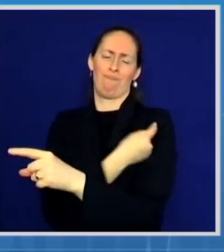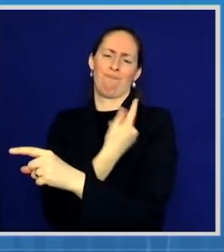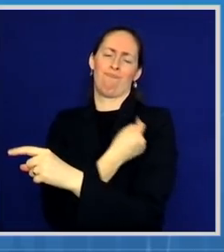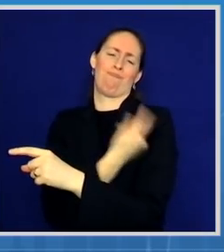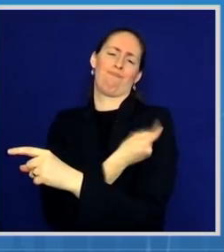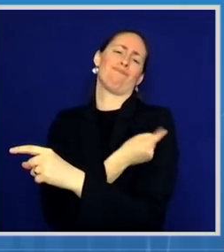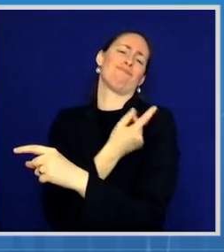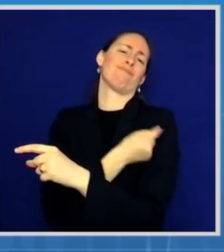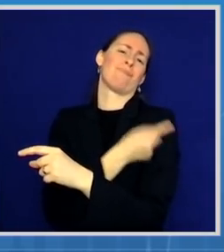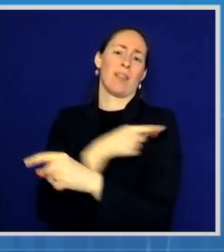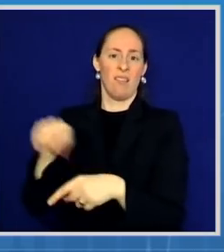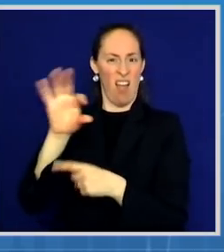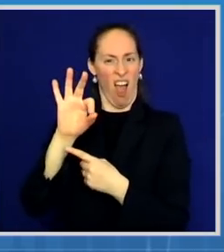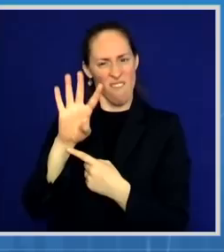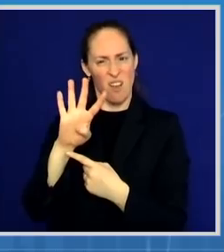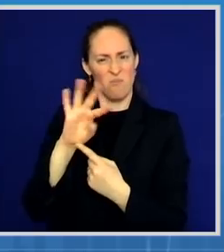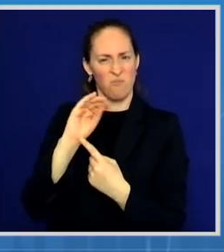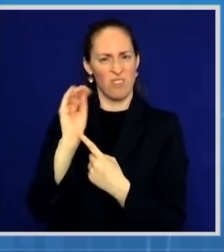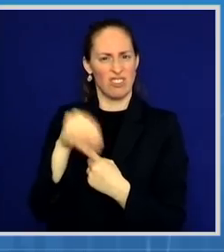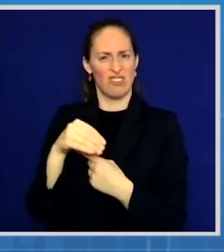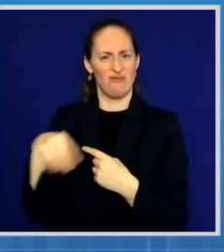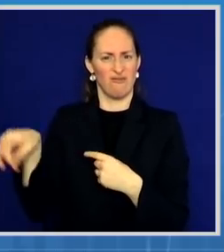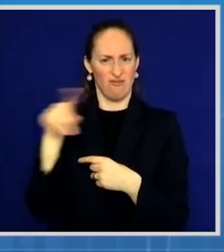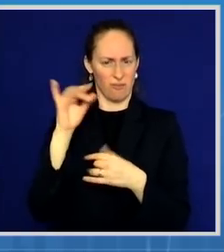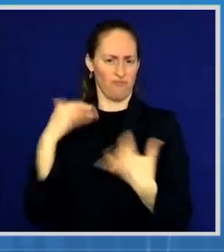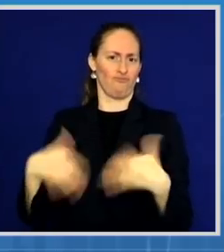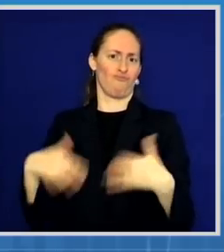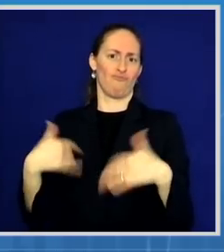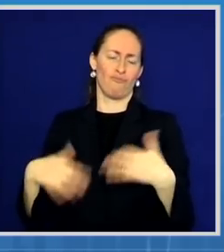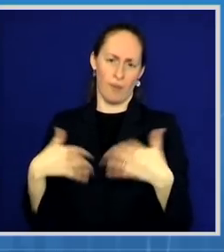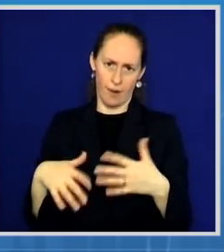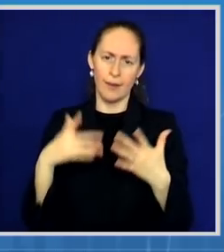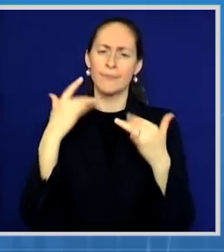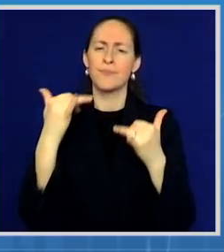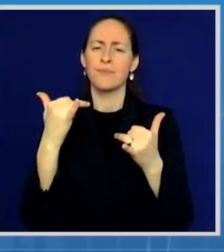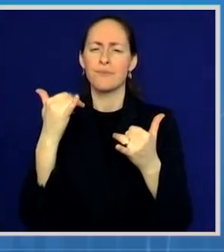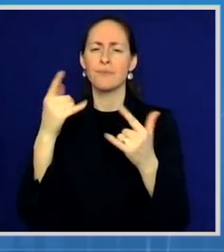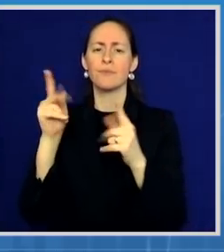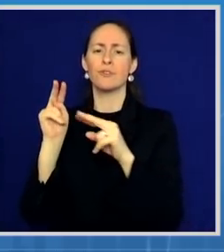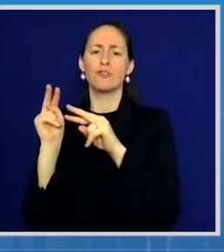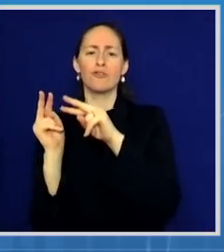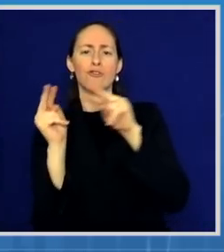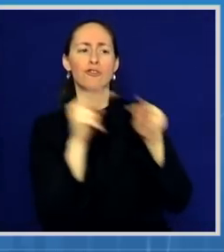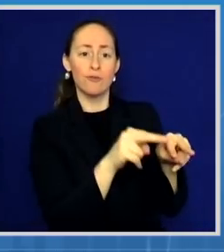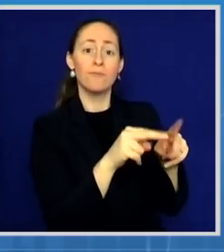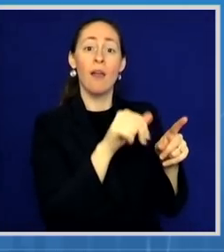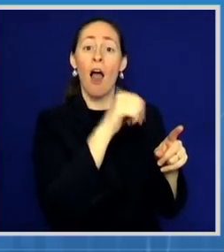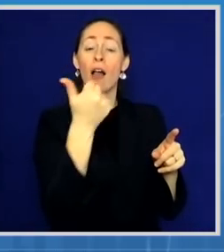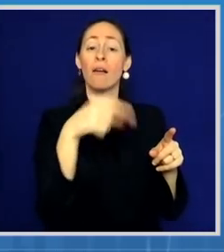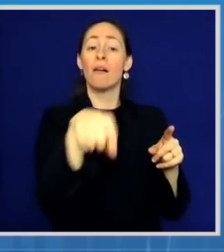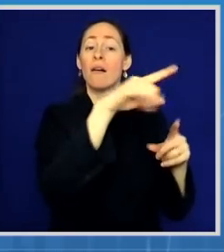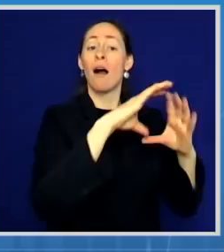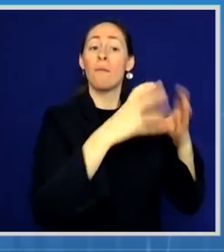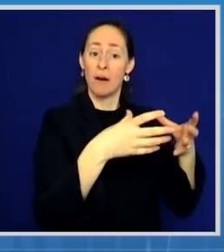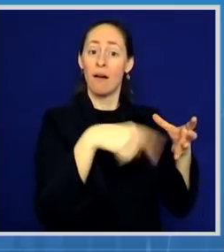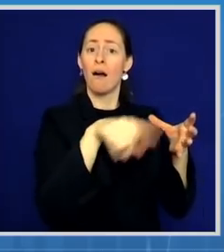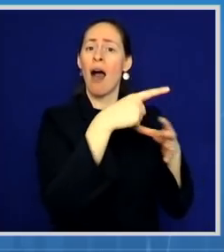as she mentioned, but look at the partially vaccinated people. Again, a reasonable amount of protection,